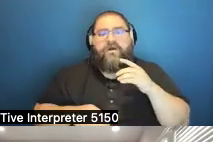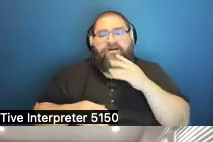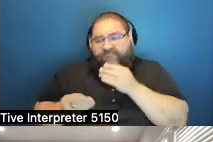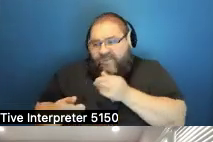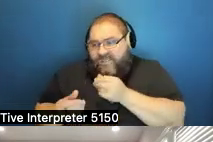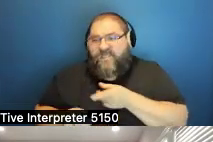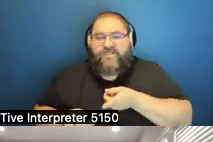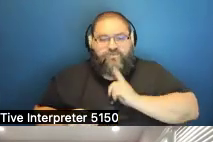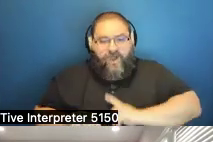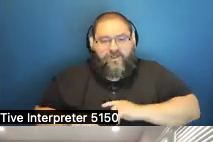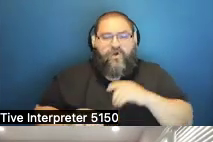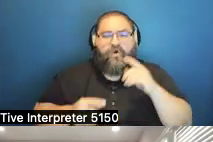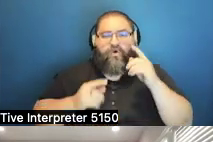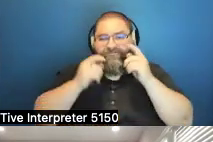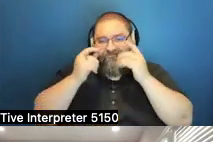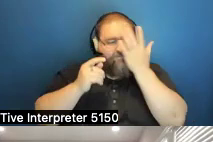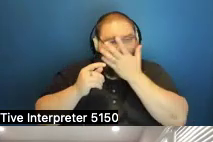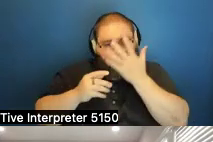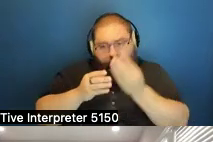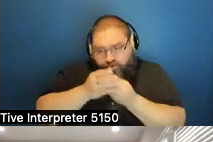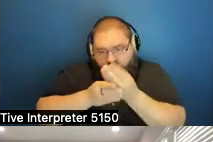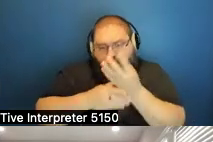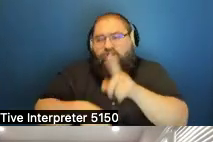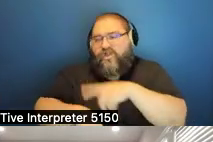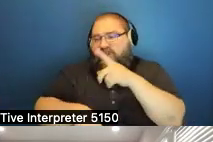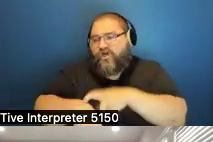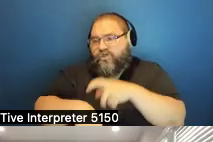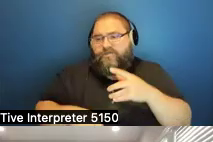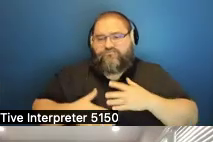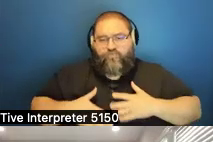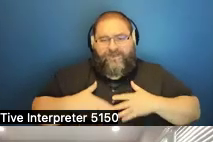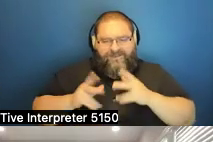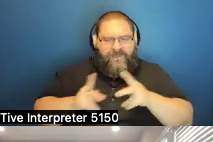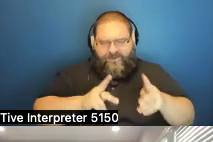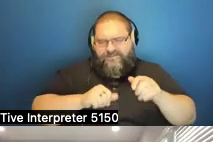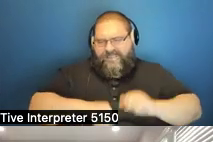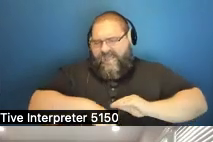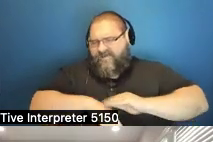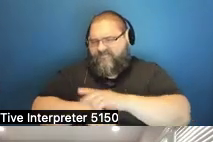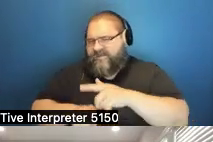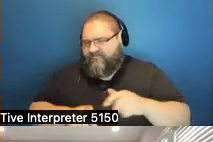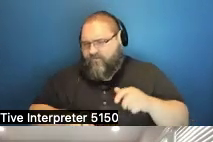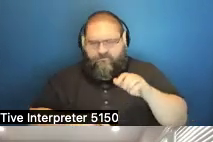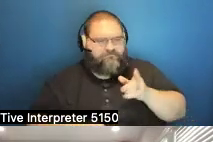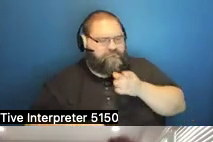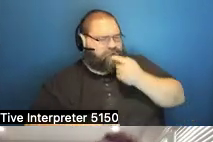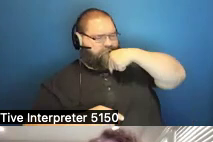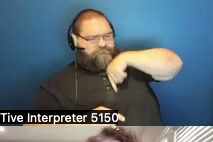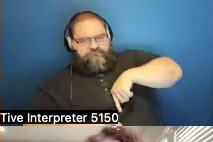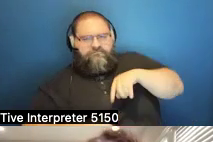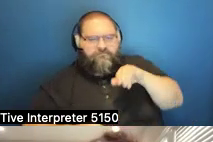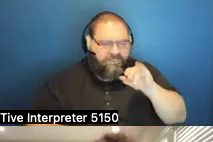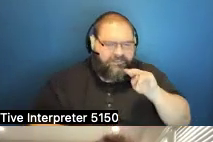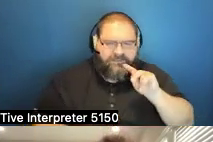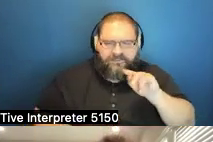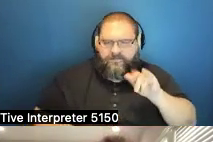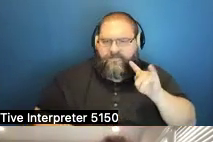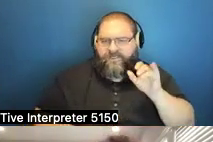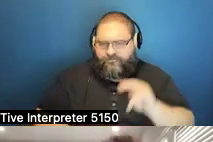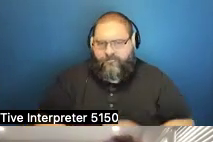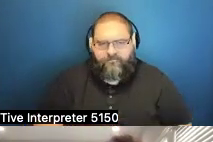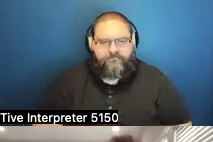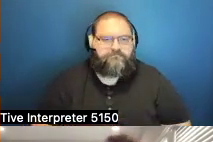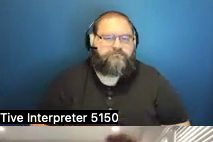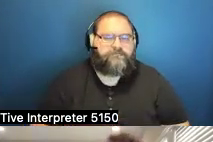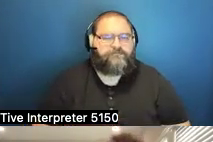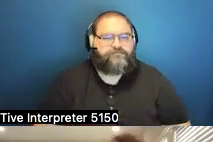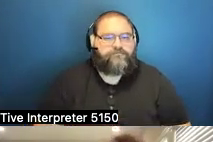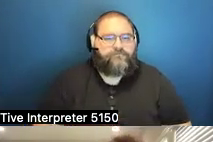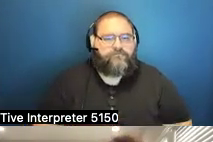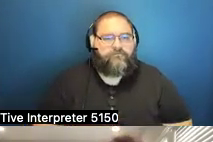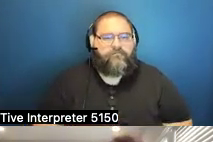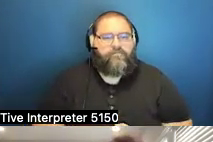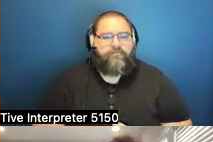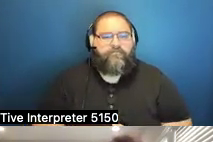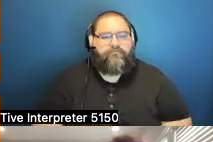breathing patterns. 19:38:04 Okay.